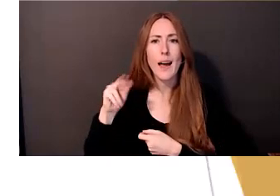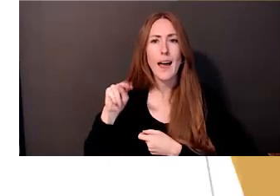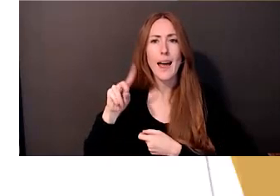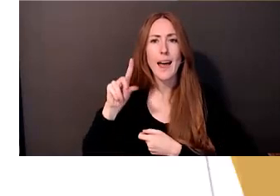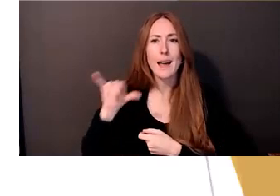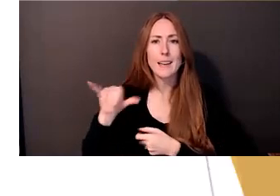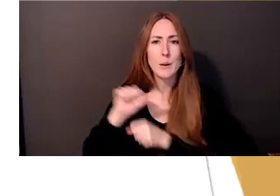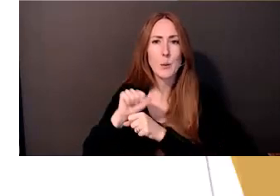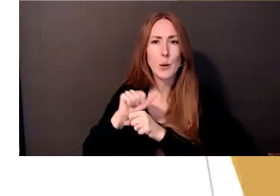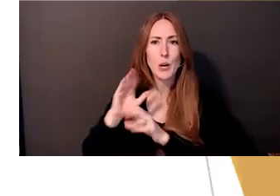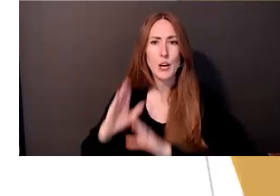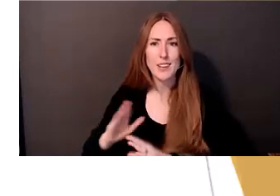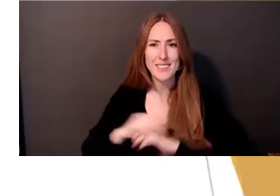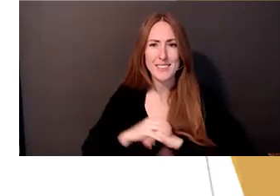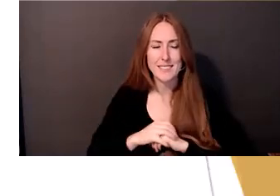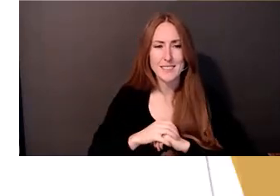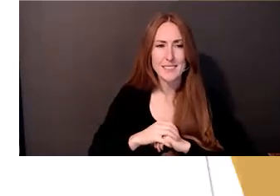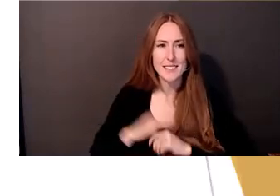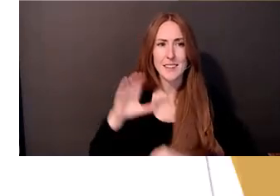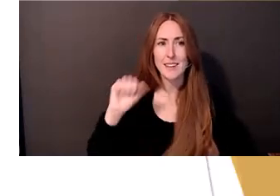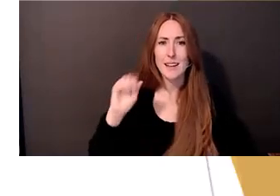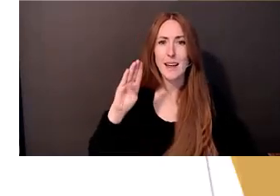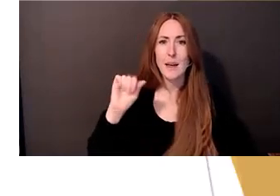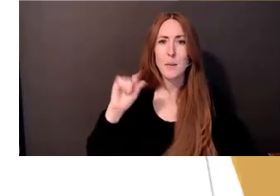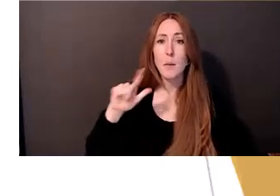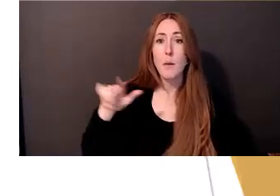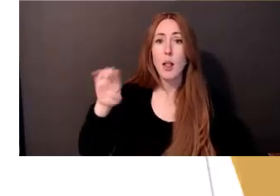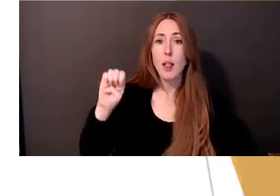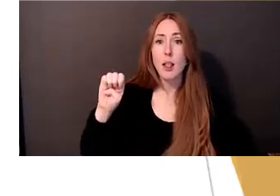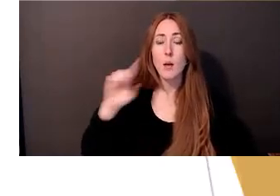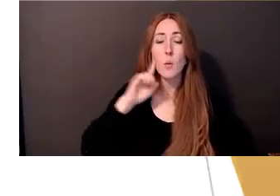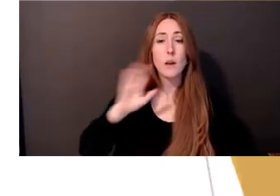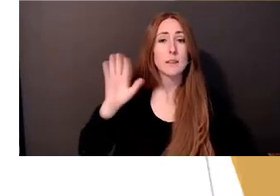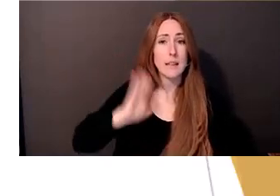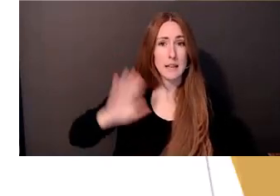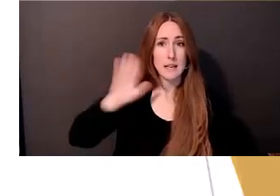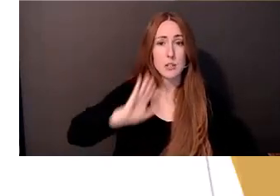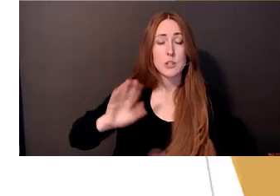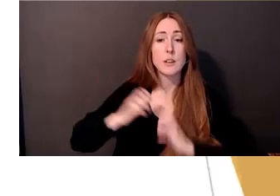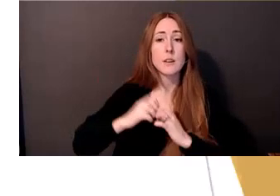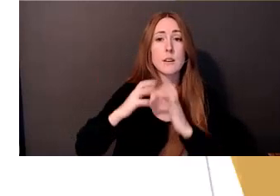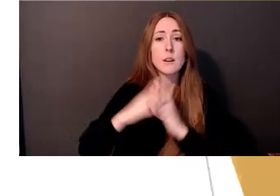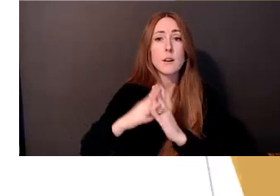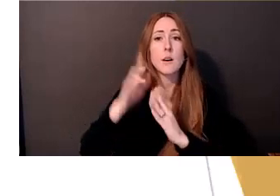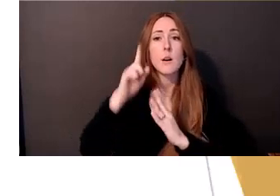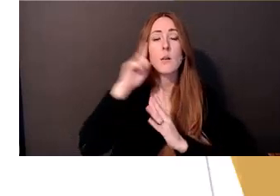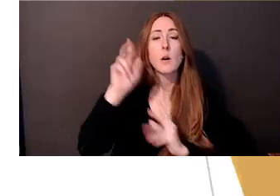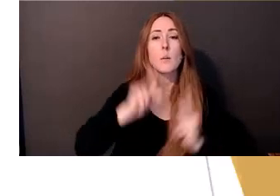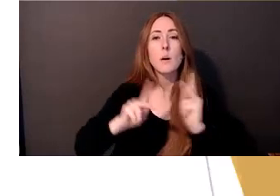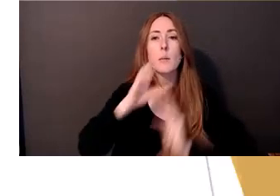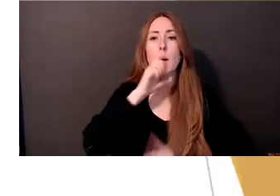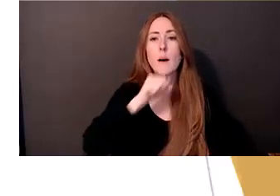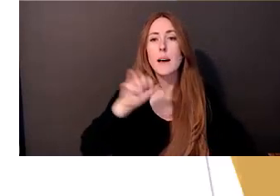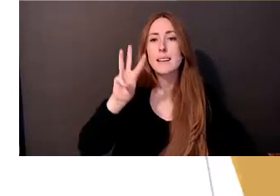And CAPABLE was initially developed for participants who are aged 60 or older,